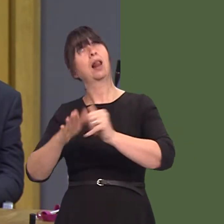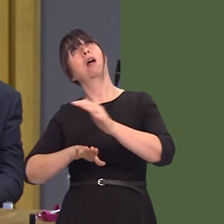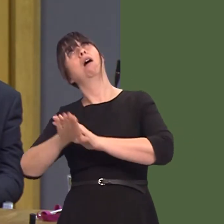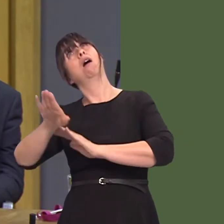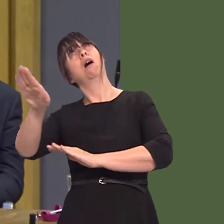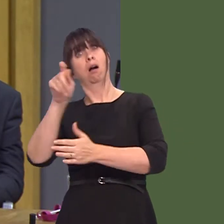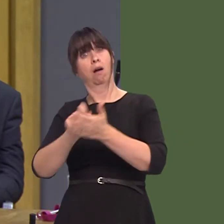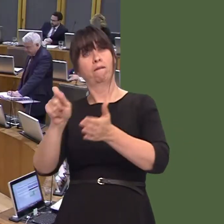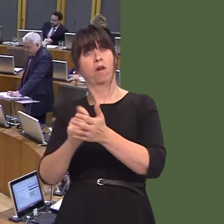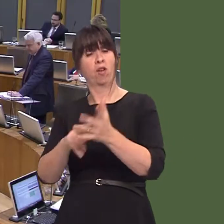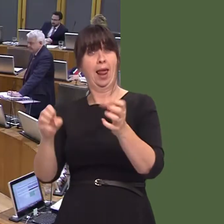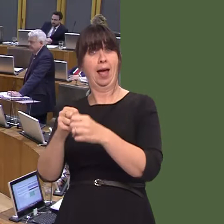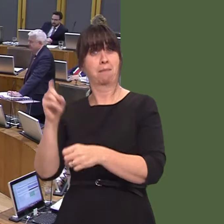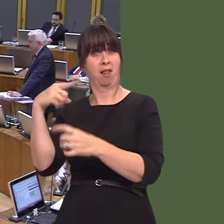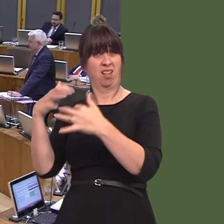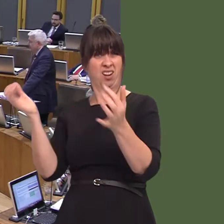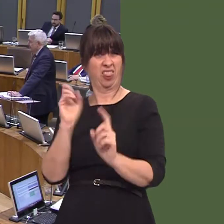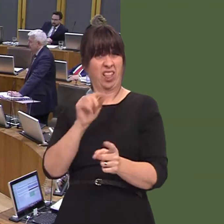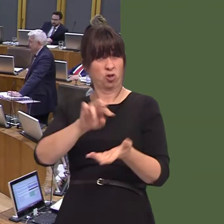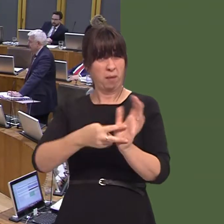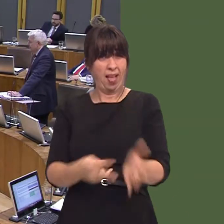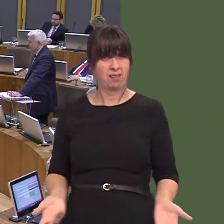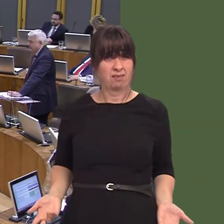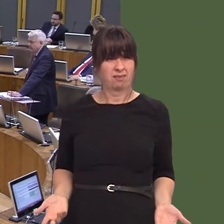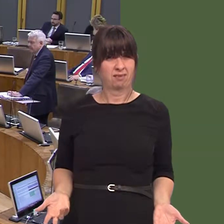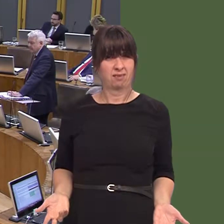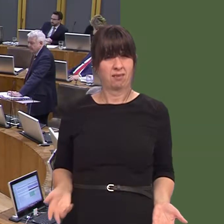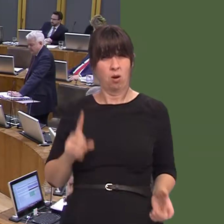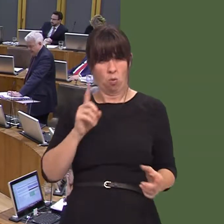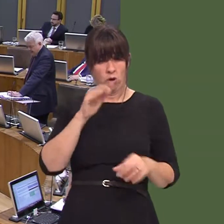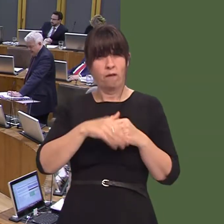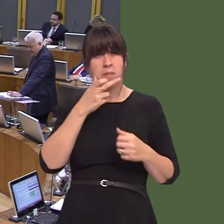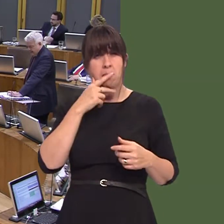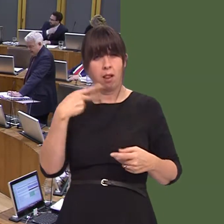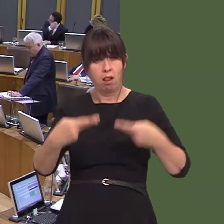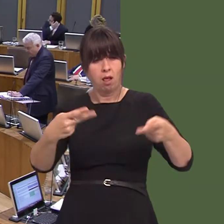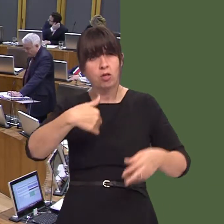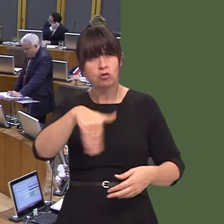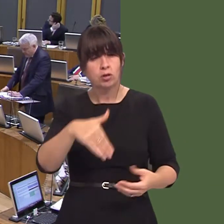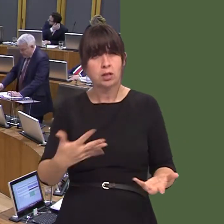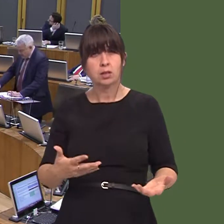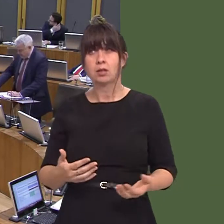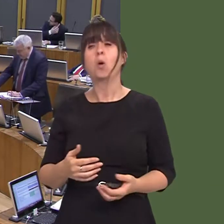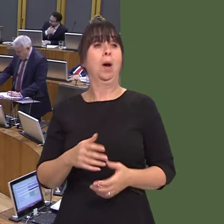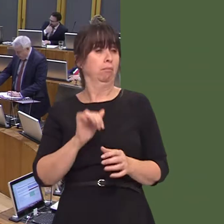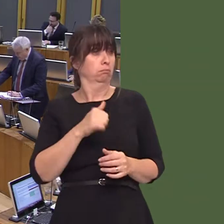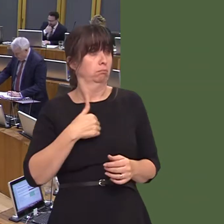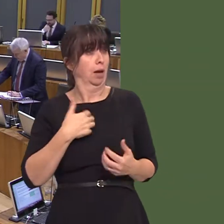Is that the best that you can come up with for rough sleepers in this country? Carwyn Jones: Well, we look forward to the day when there is a Labour Government in Westminster,